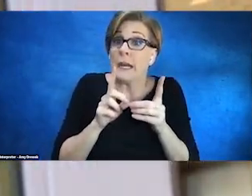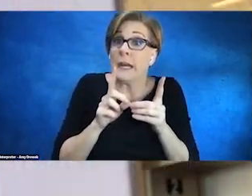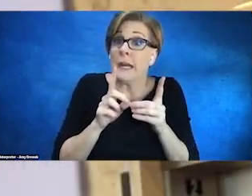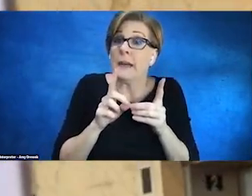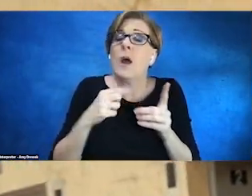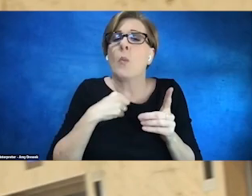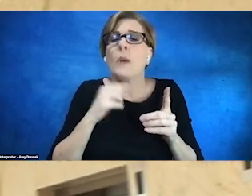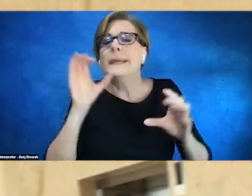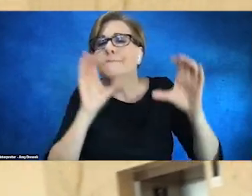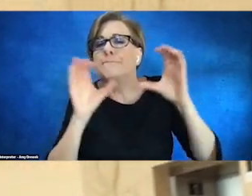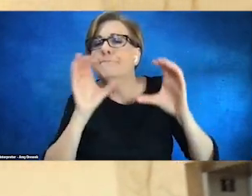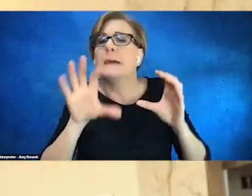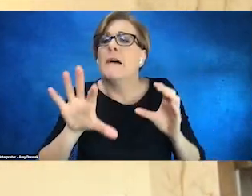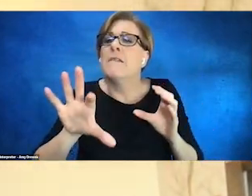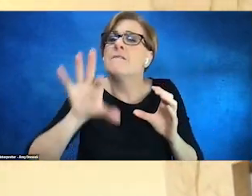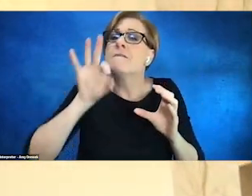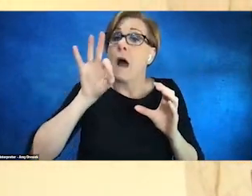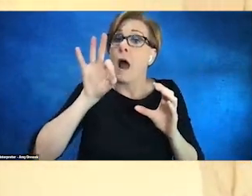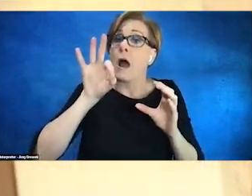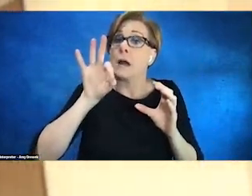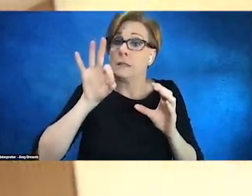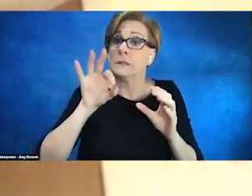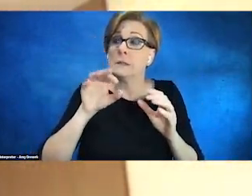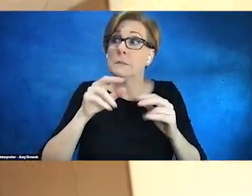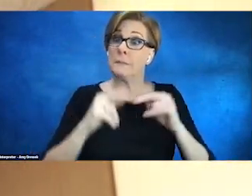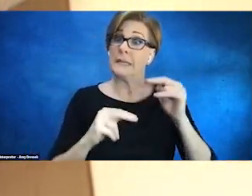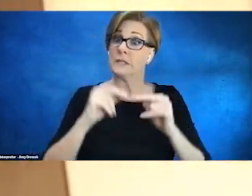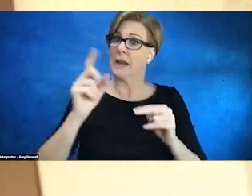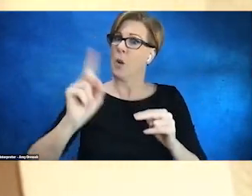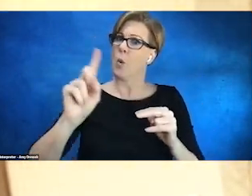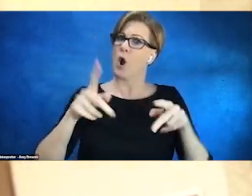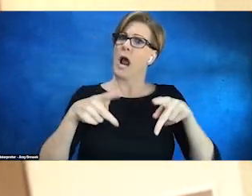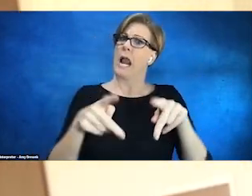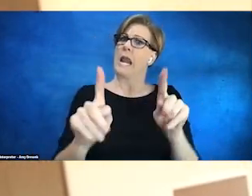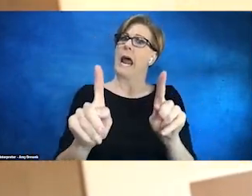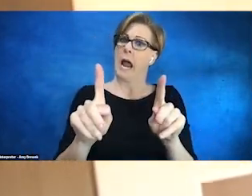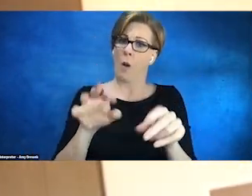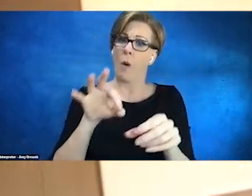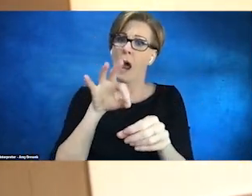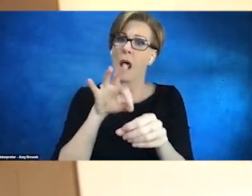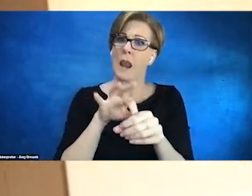require and find locations that would allow for electioneering to occur, but there are some areas